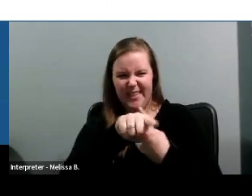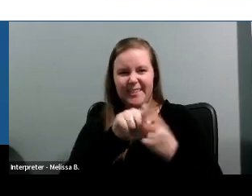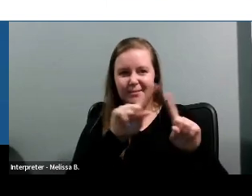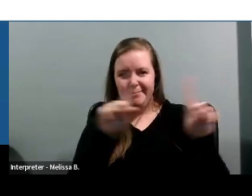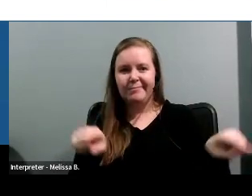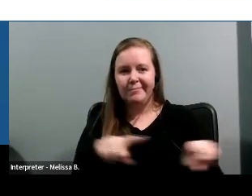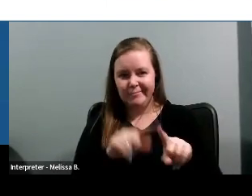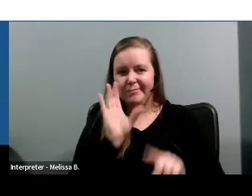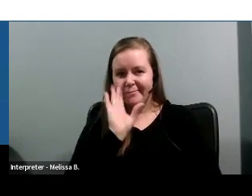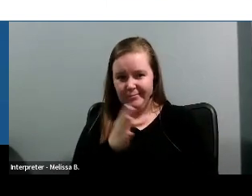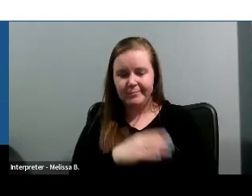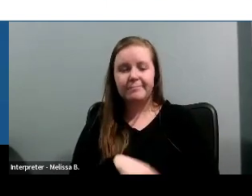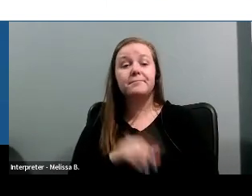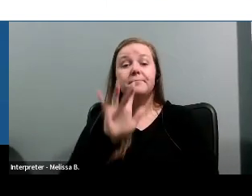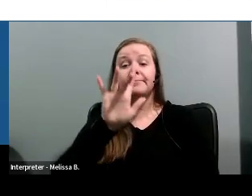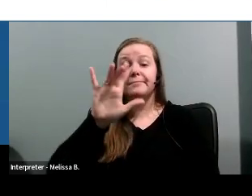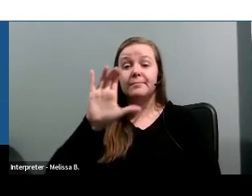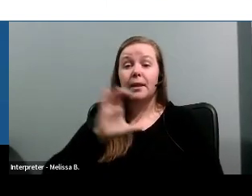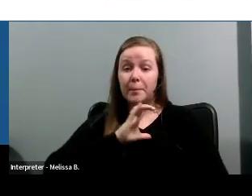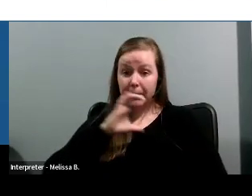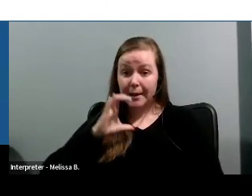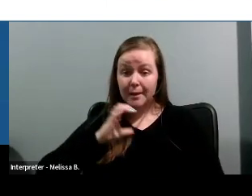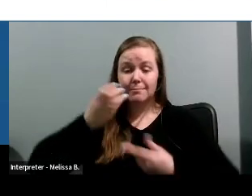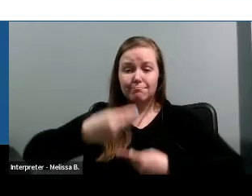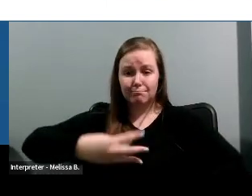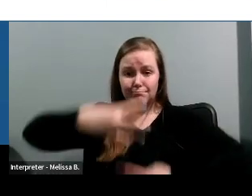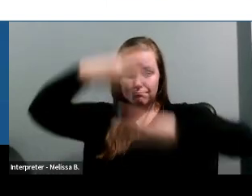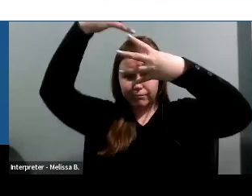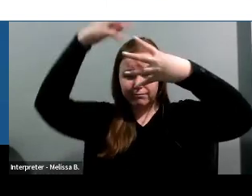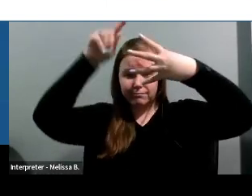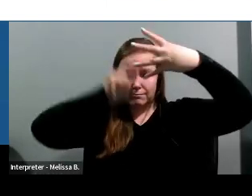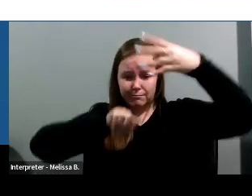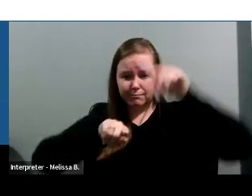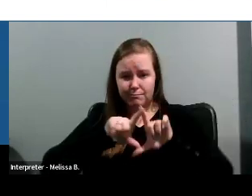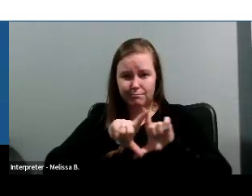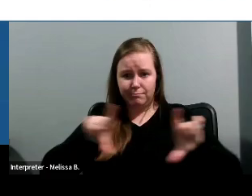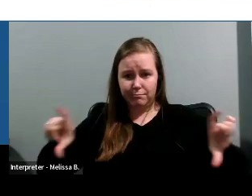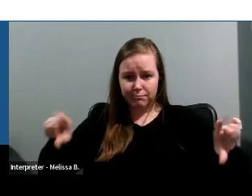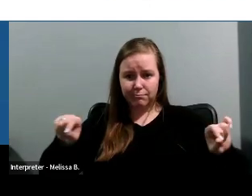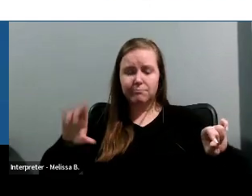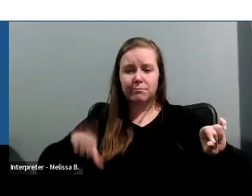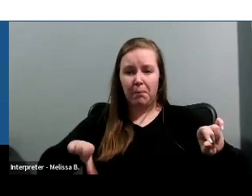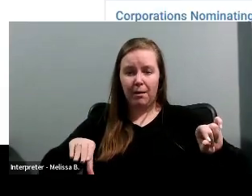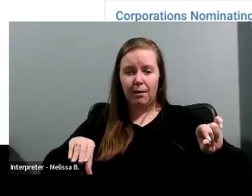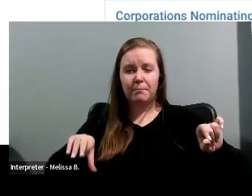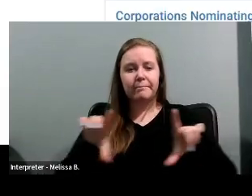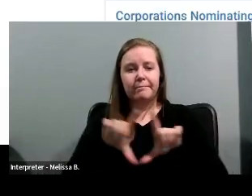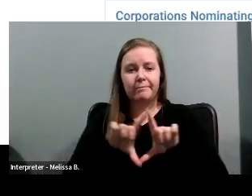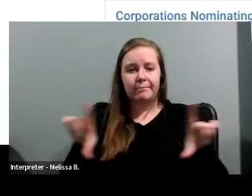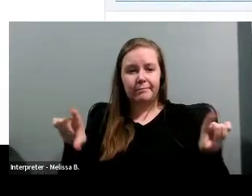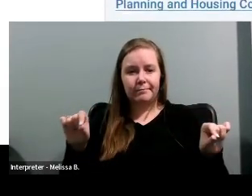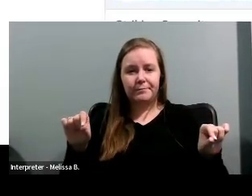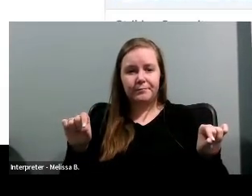Shannon Spencer (she/her): And here, you're able to sort of navigate to the bottom here, excuse me.